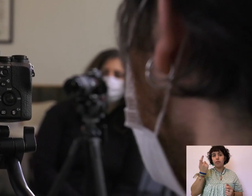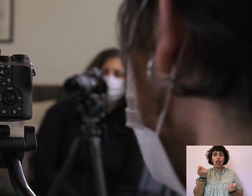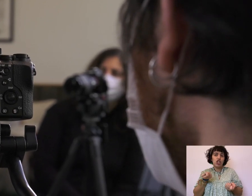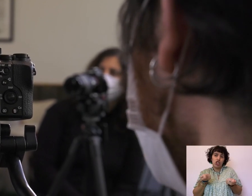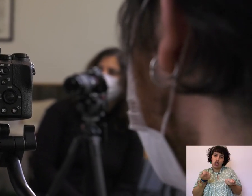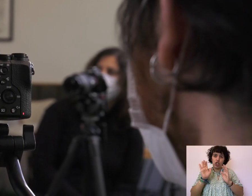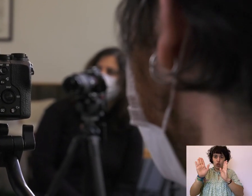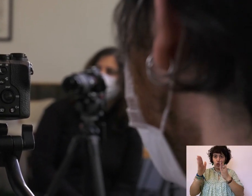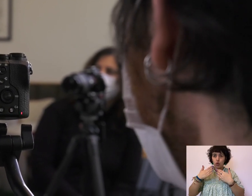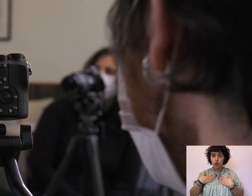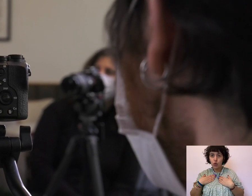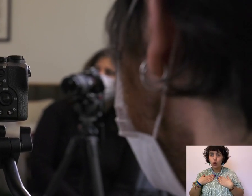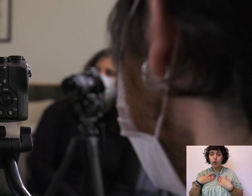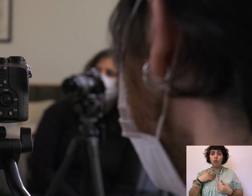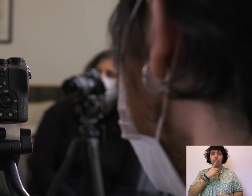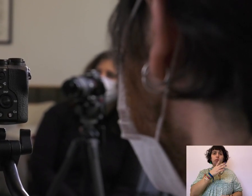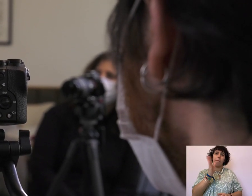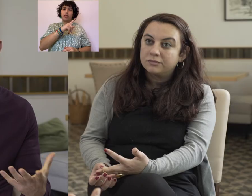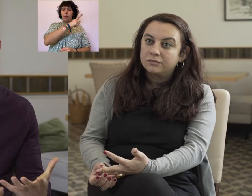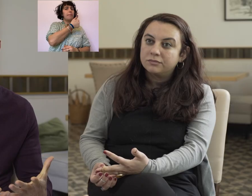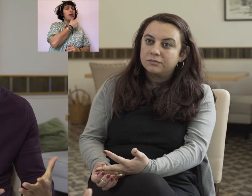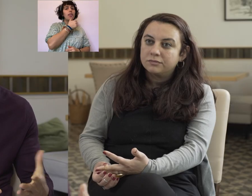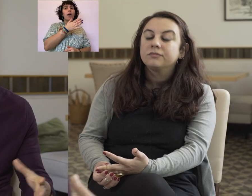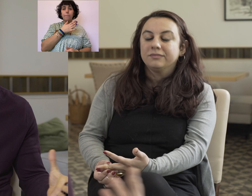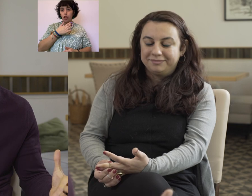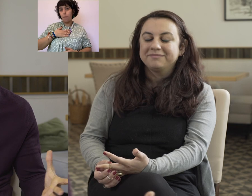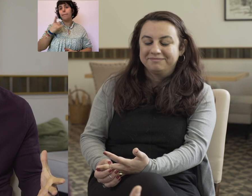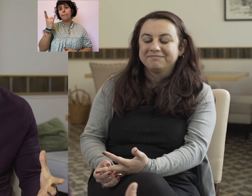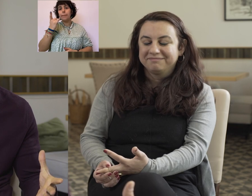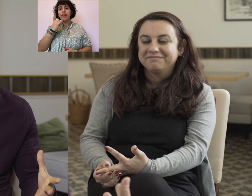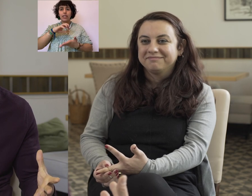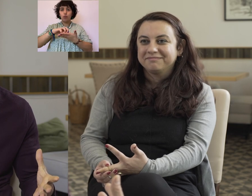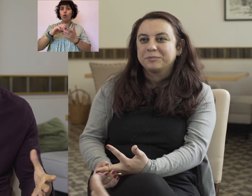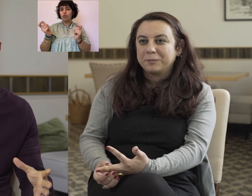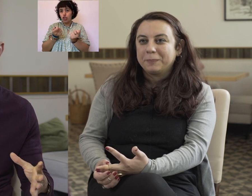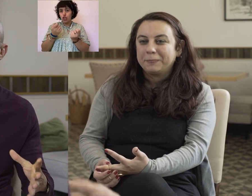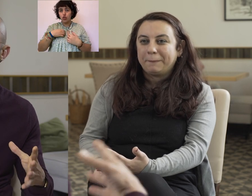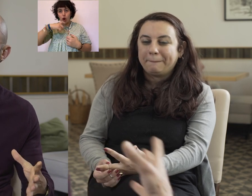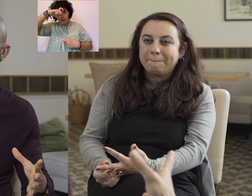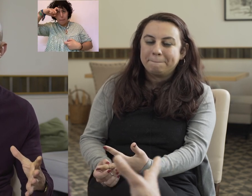and so on and so on, he saw the same, he says "normal" or something, you never expect